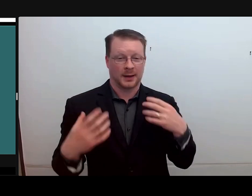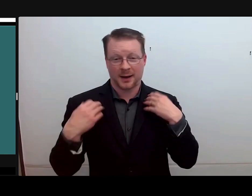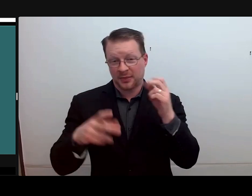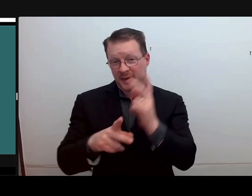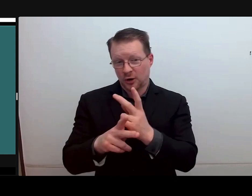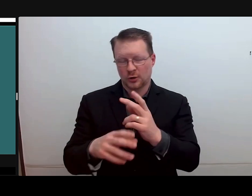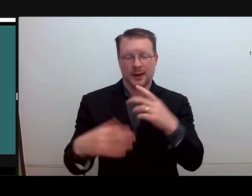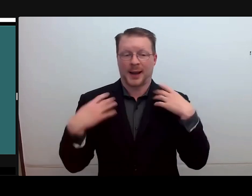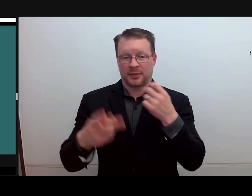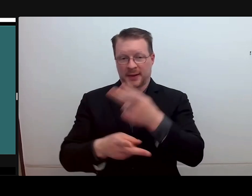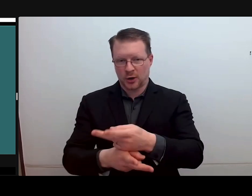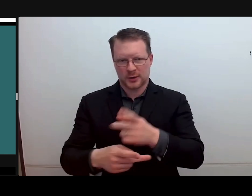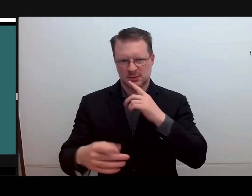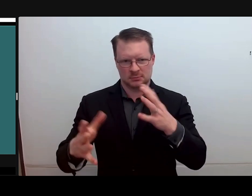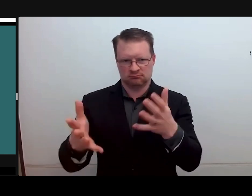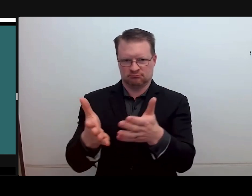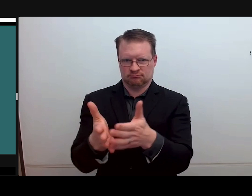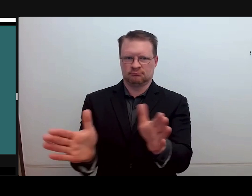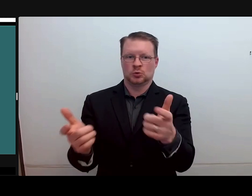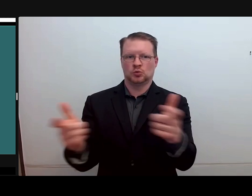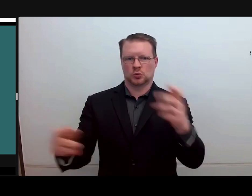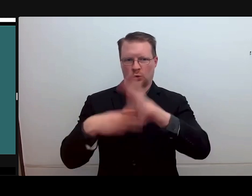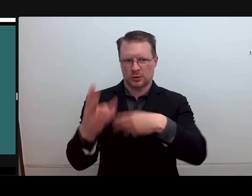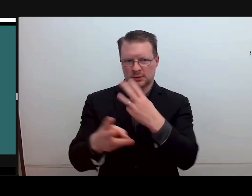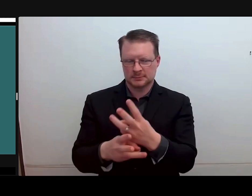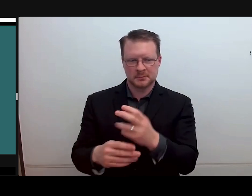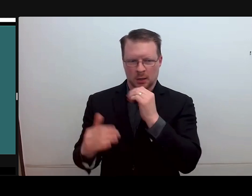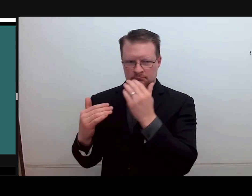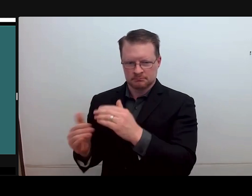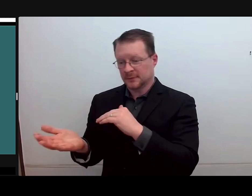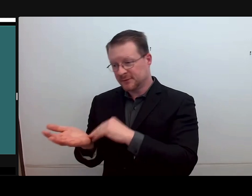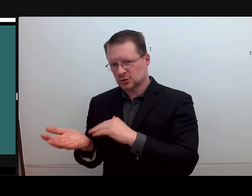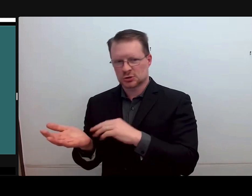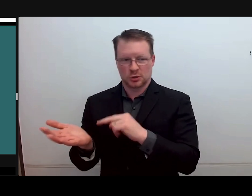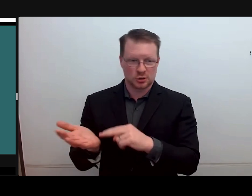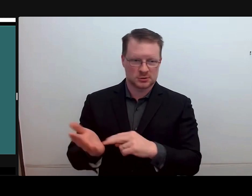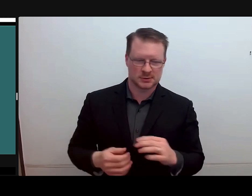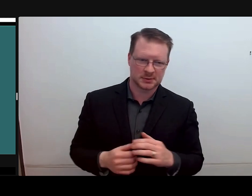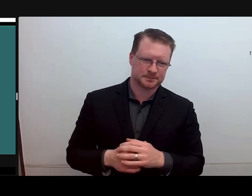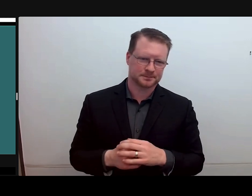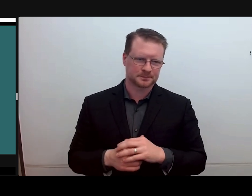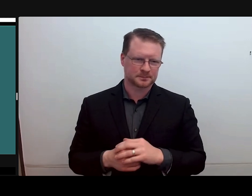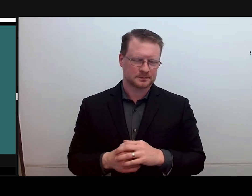what the variety of options are within the healthcare field-- healthcare is wide-ranging. It's not limited to just physicians or nurses--